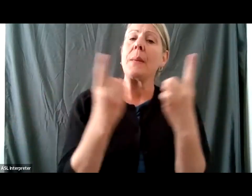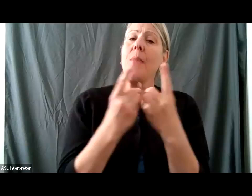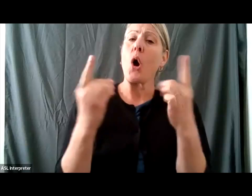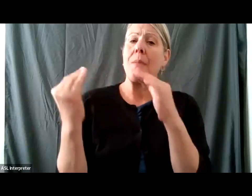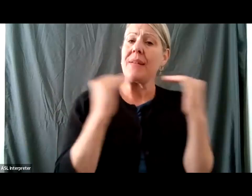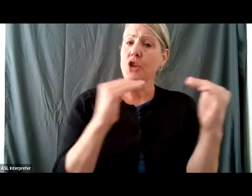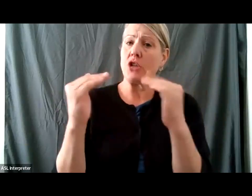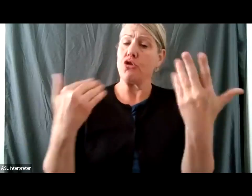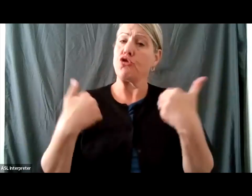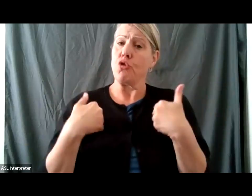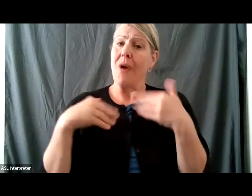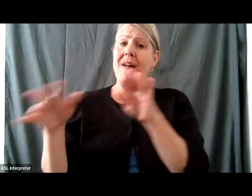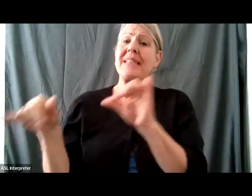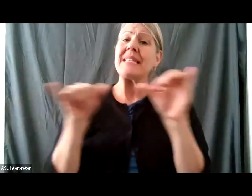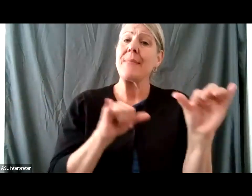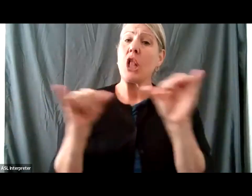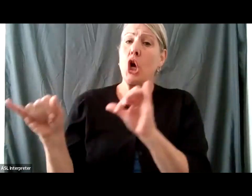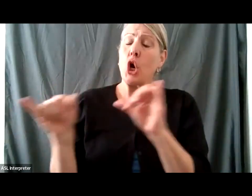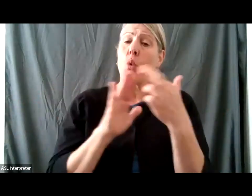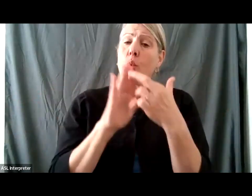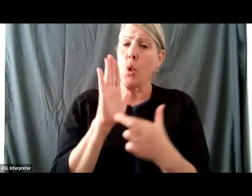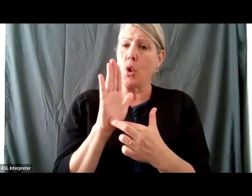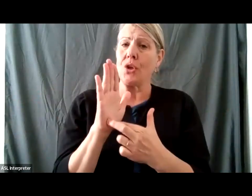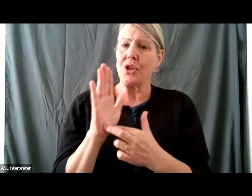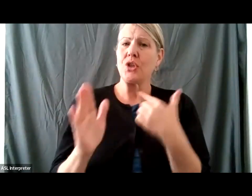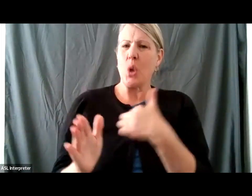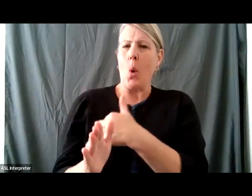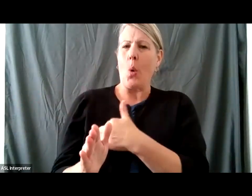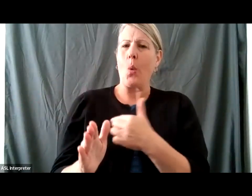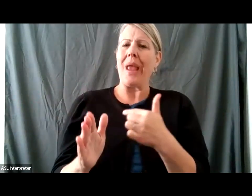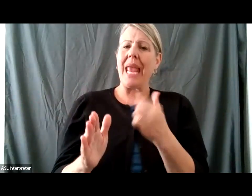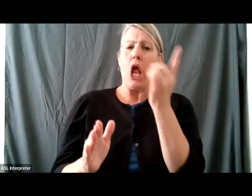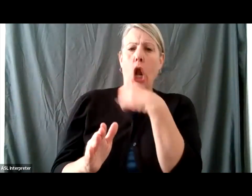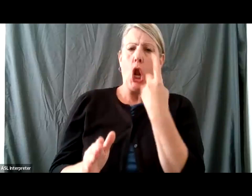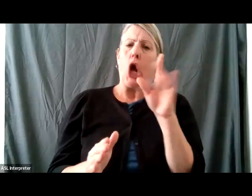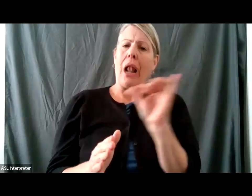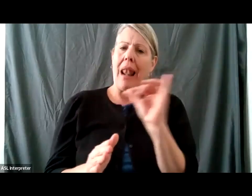We want to speak as one voice, so that's why there's some pretty big similarities between